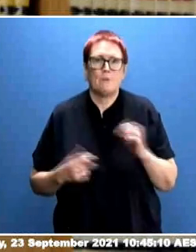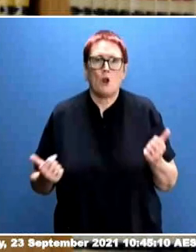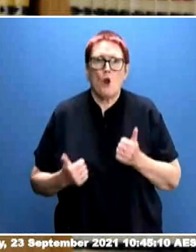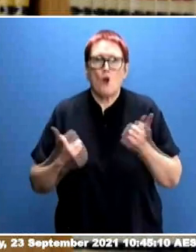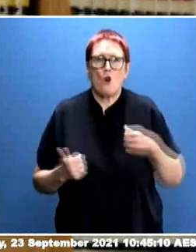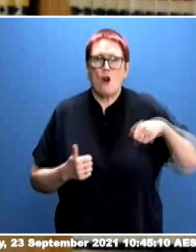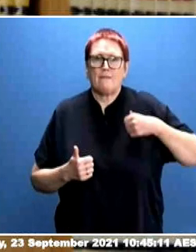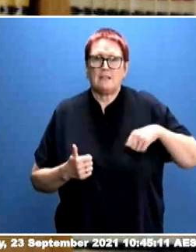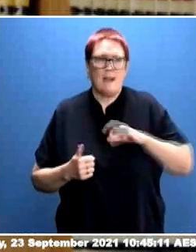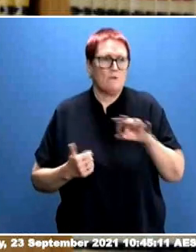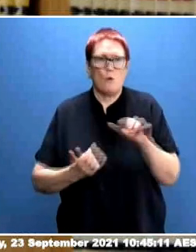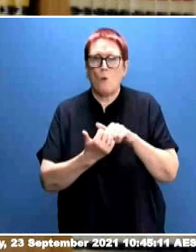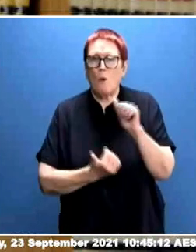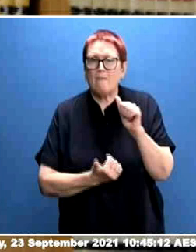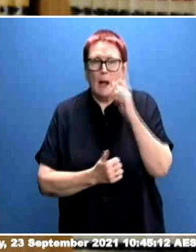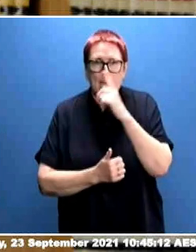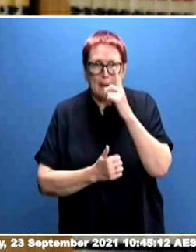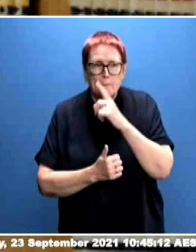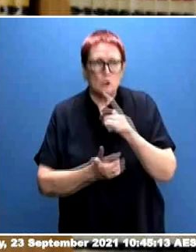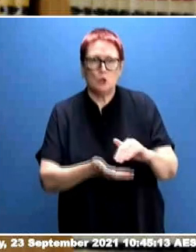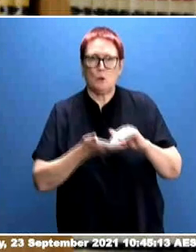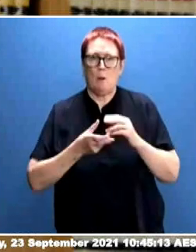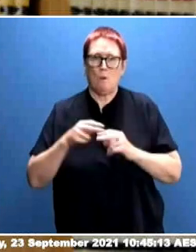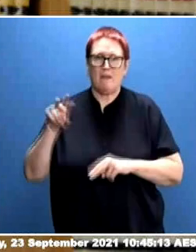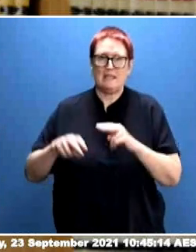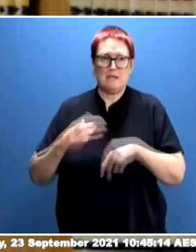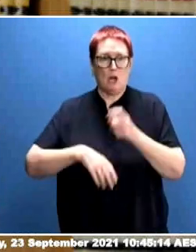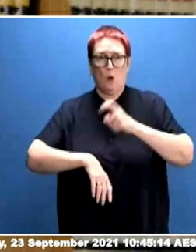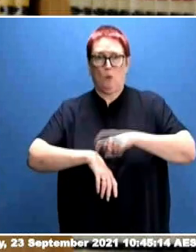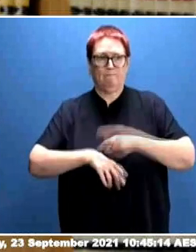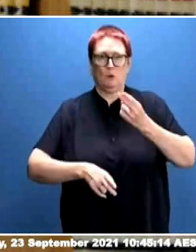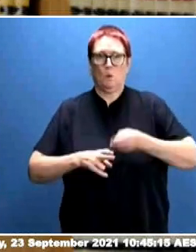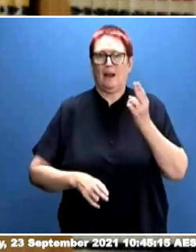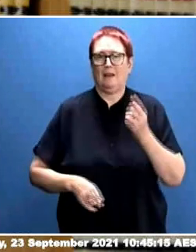in order to provide that kind of response in a timely fashion to children in our service.